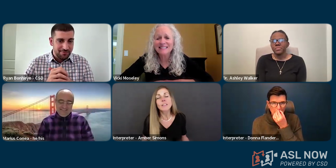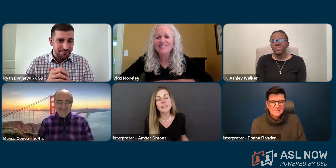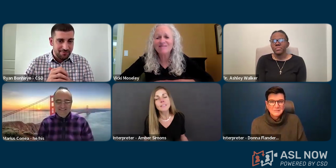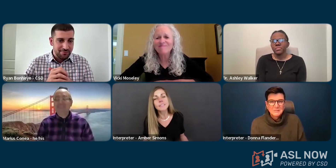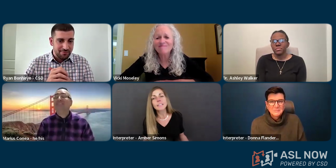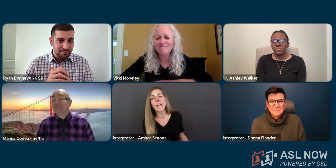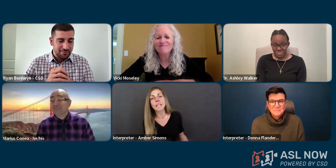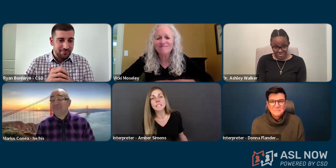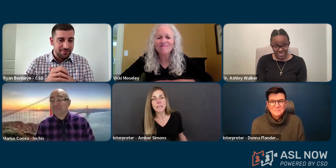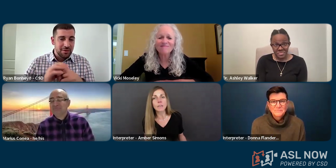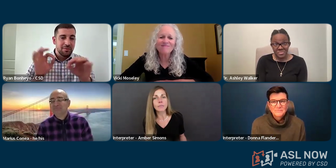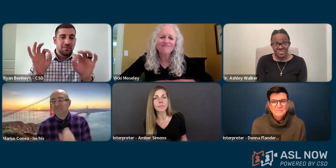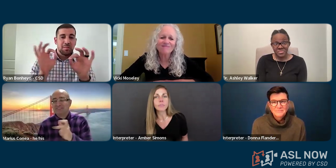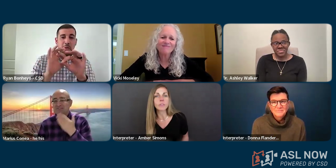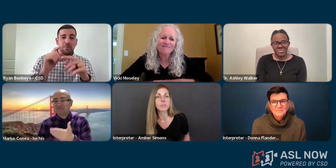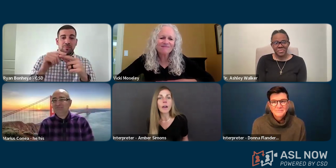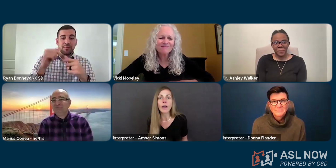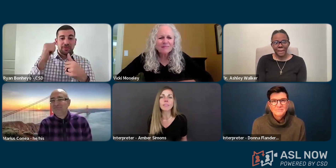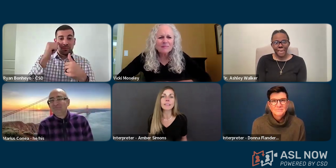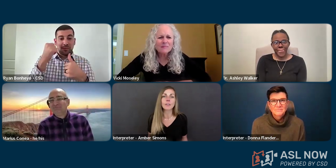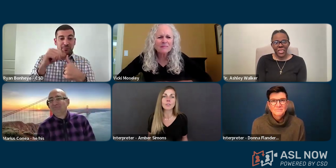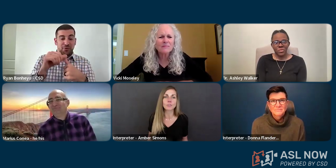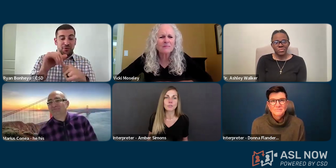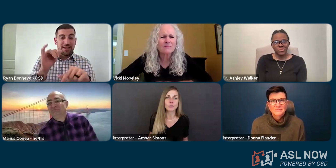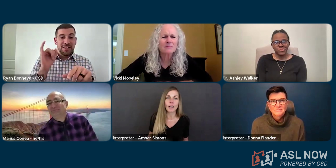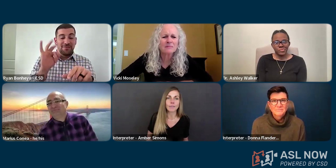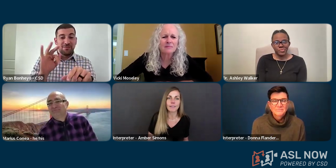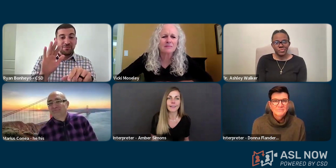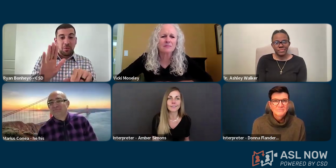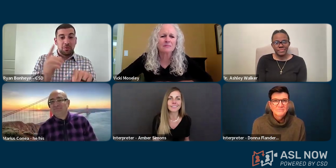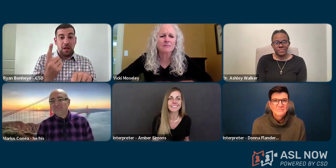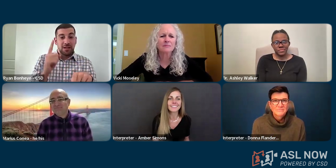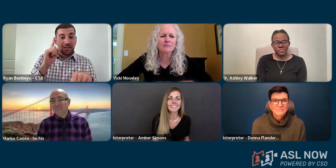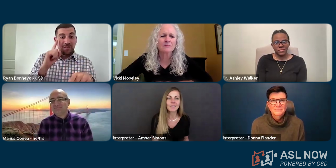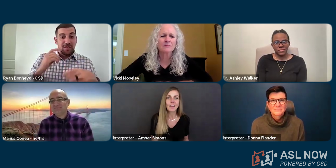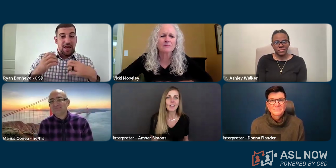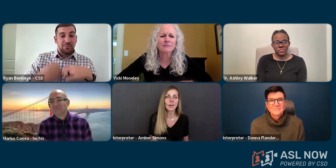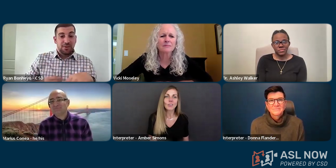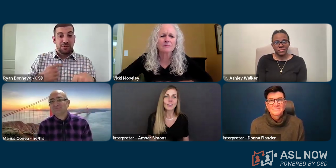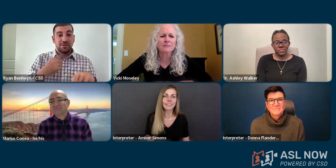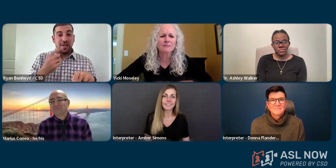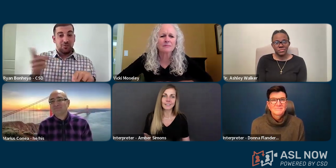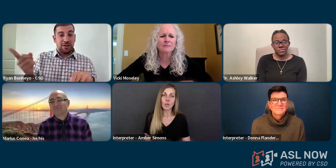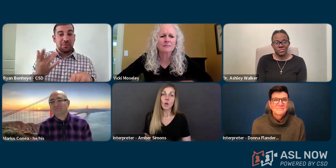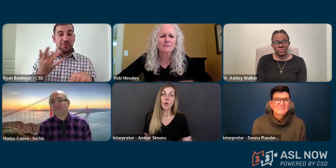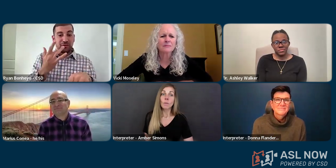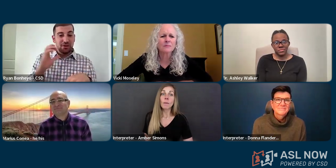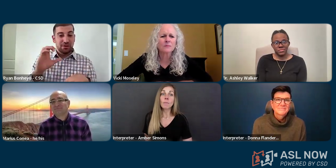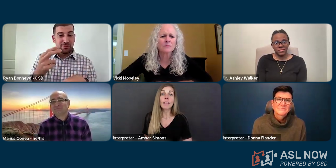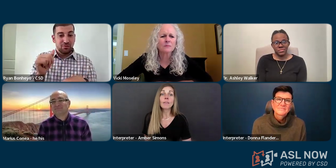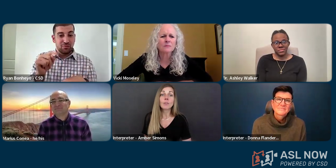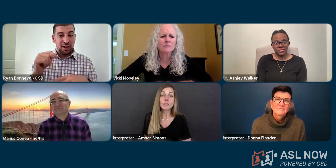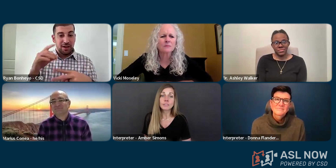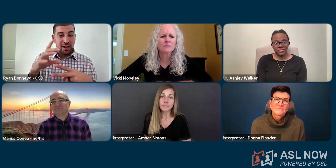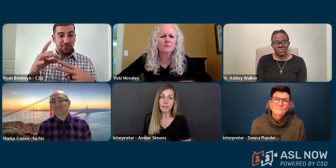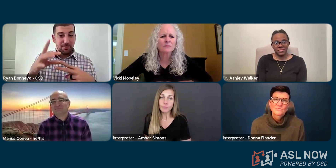And this is, again, if everything else that you've tried fails. Ryan says, remember if you're deaf,